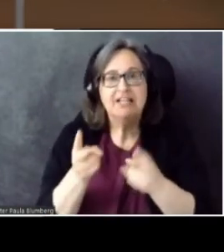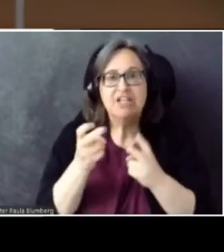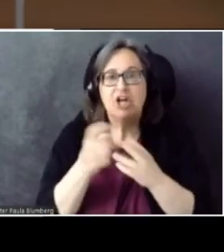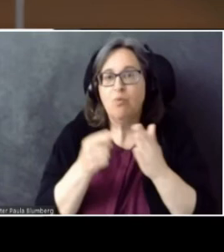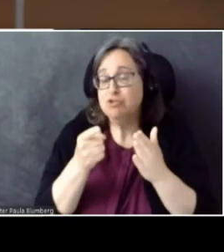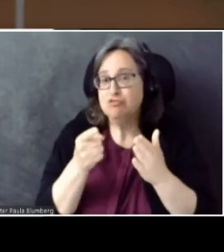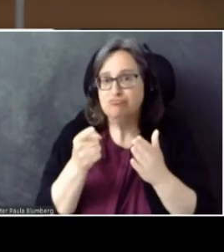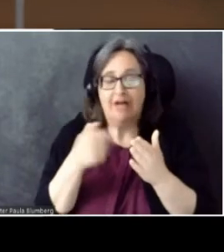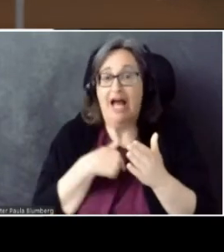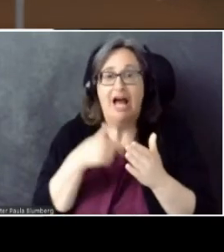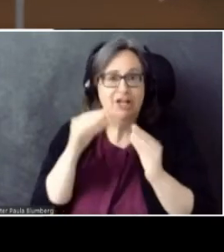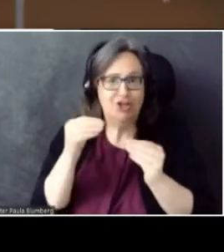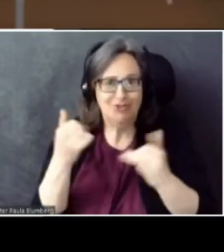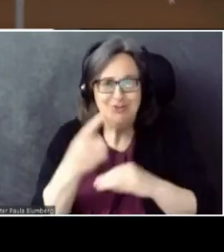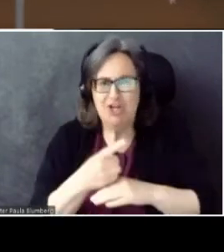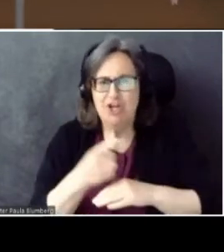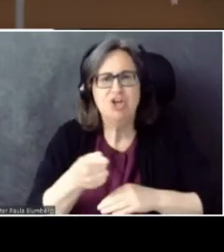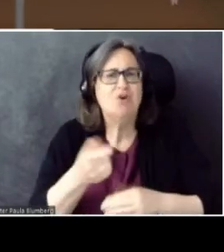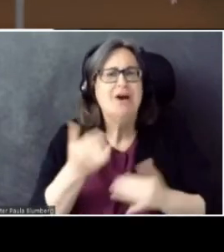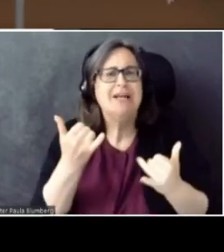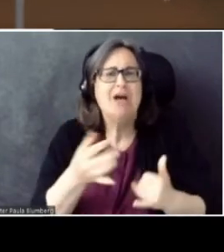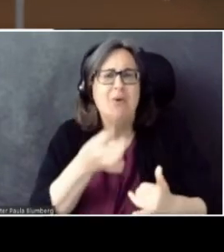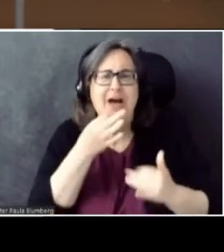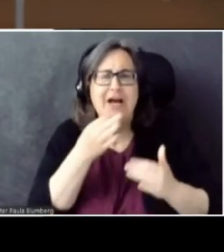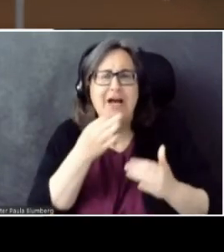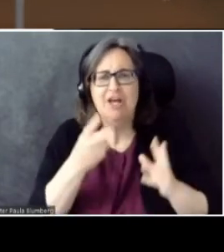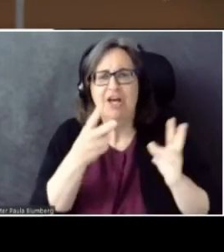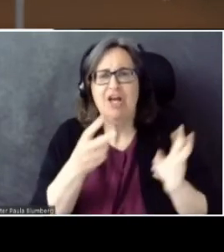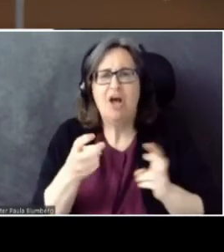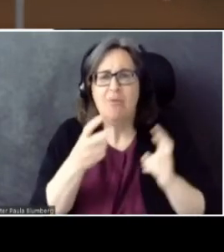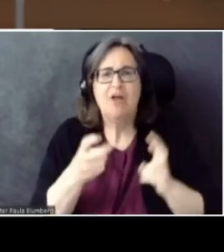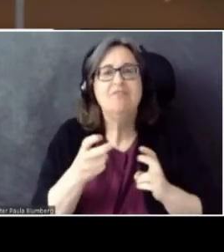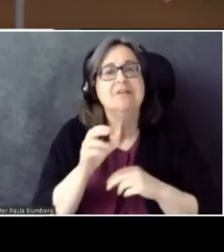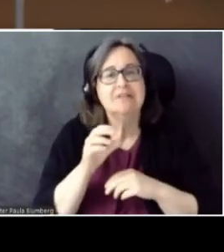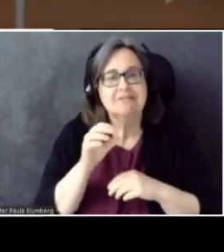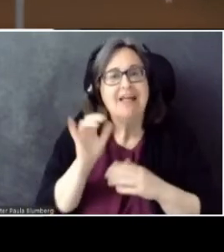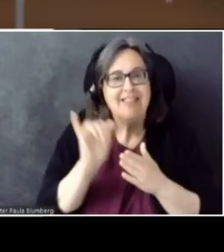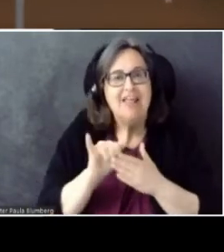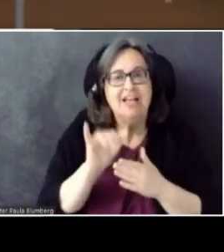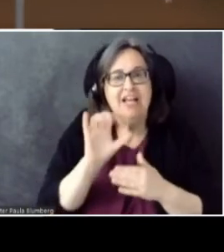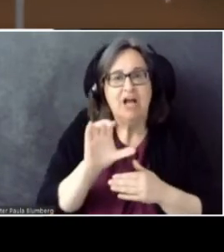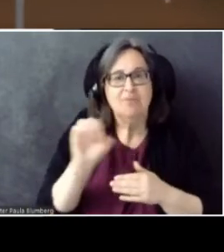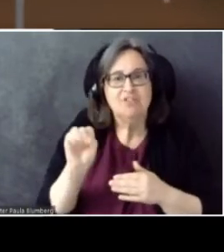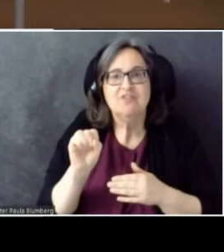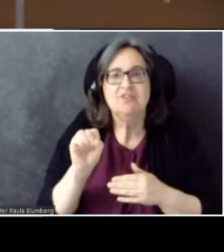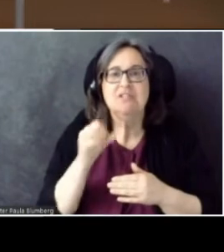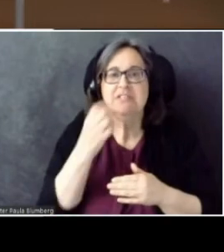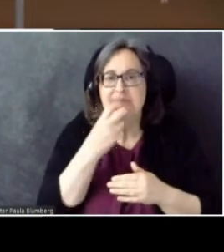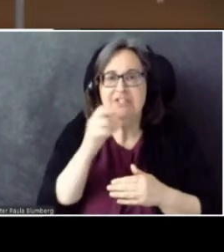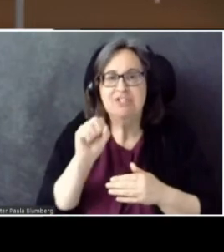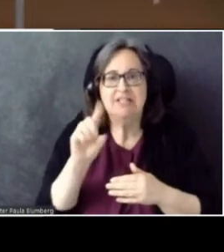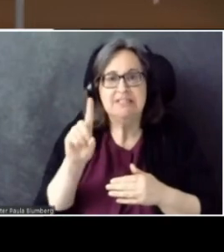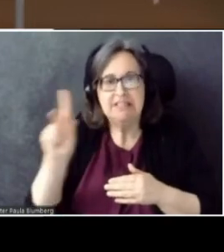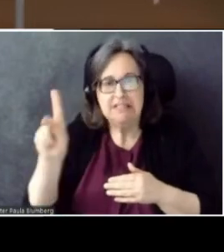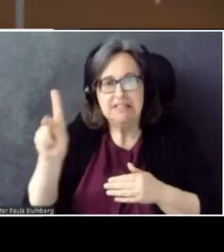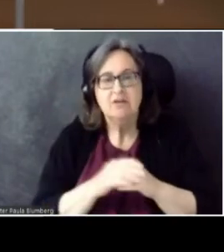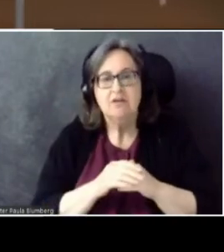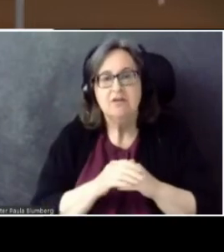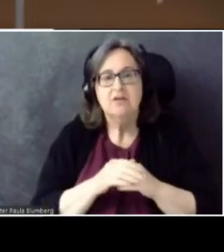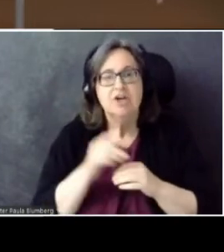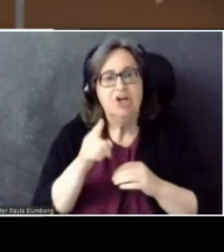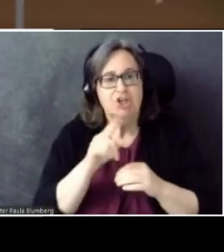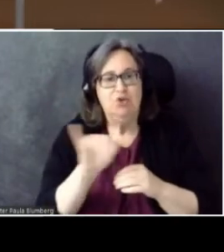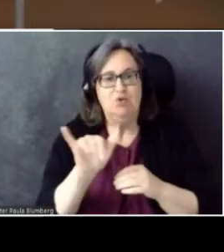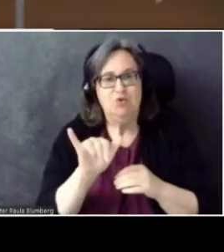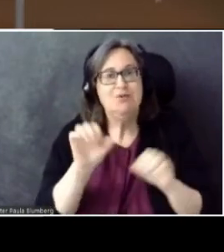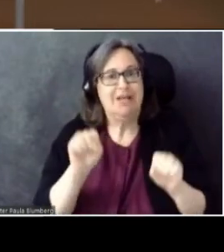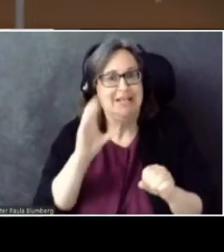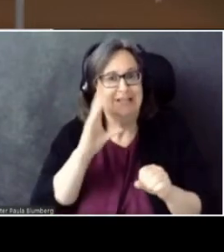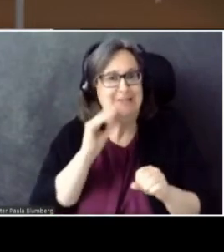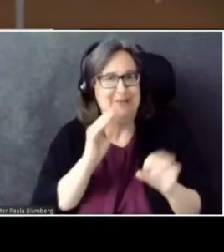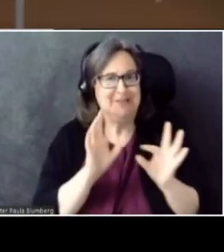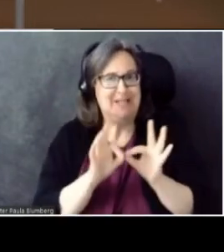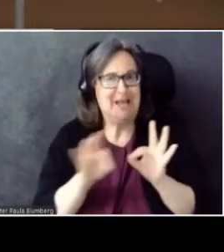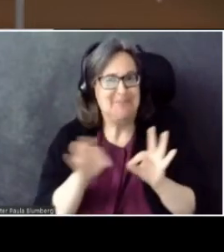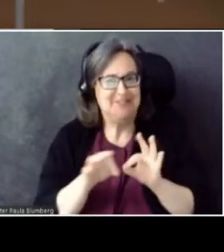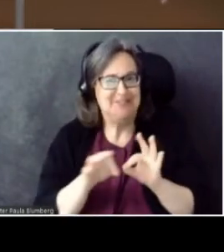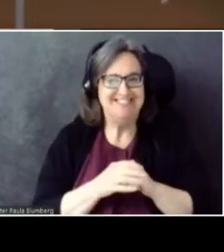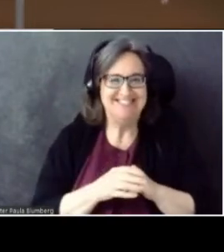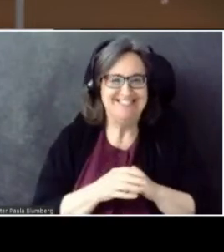Go download the Cognitive Services Speech SDK, and you too can experience captions.